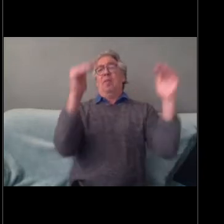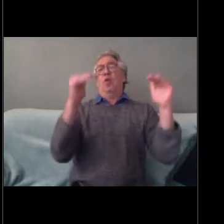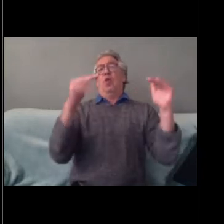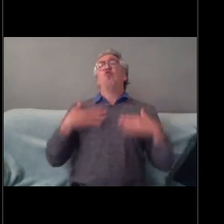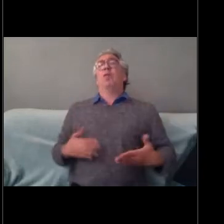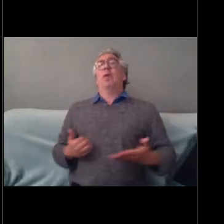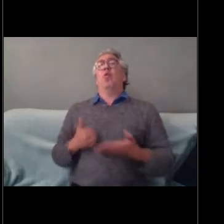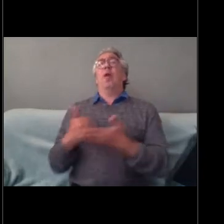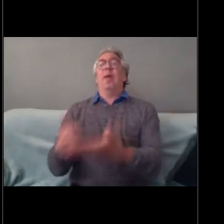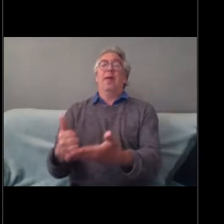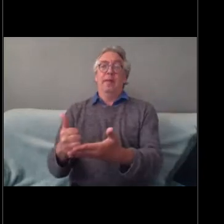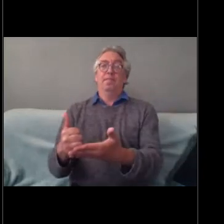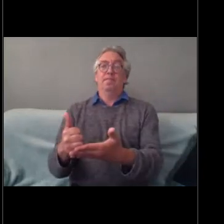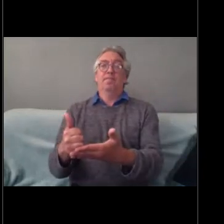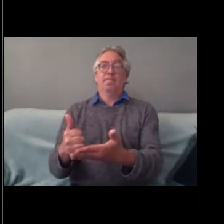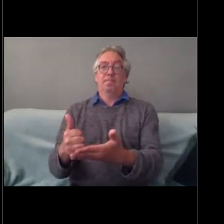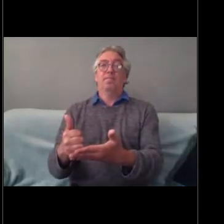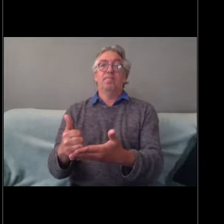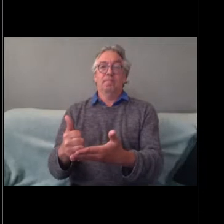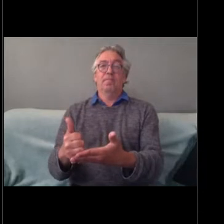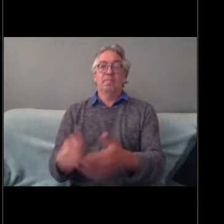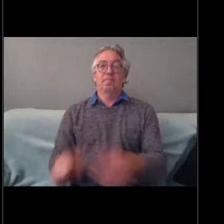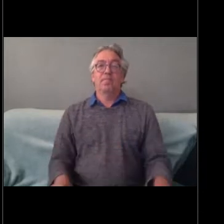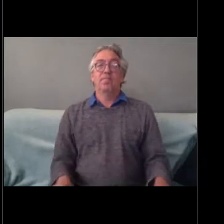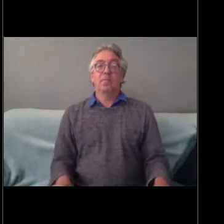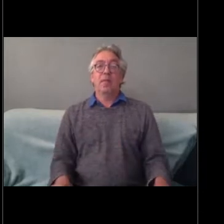Now this is going to be part of the European Solidarity Corps